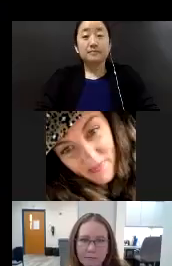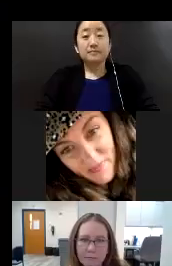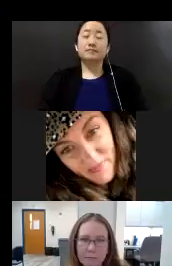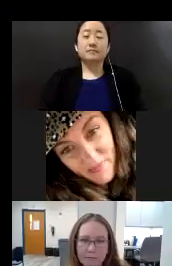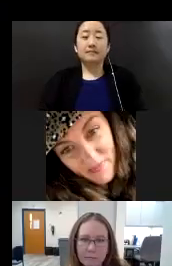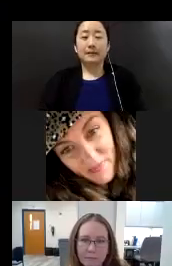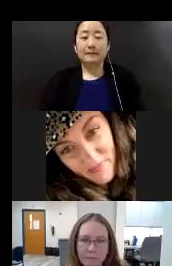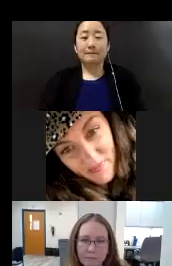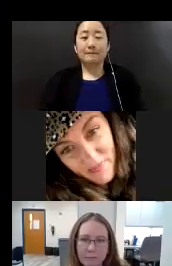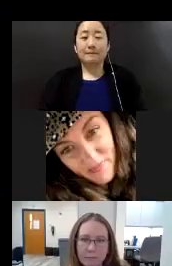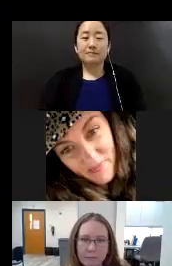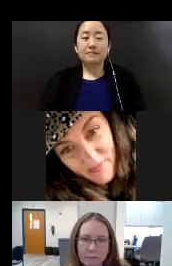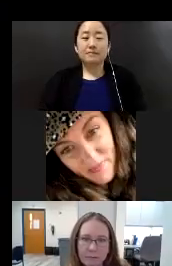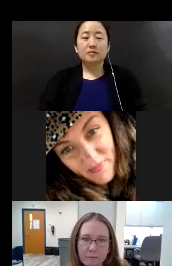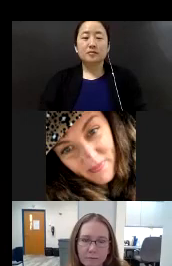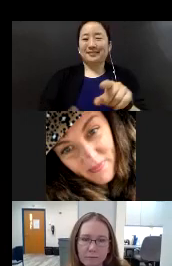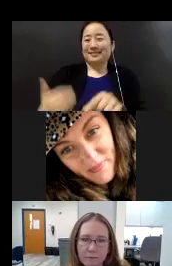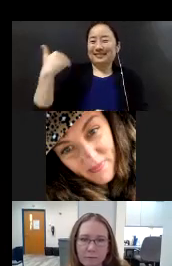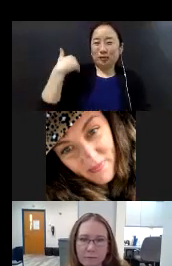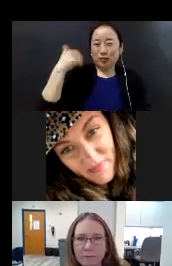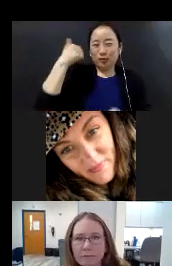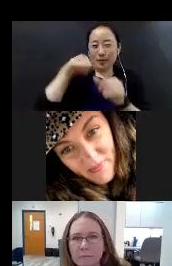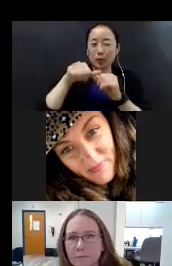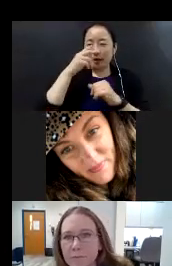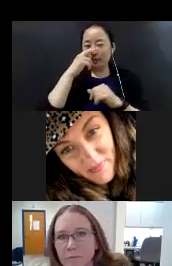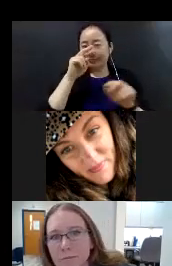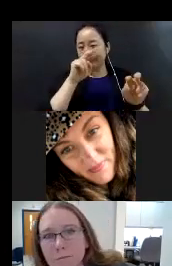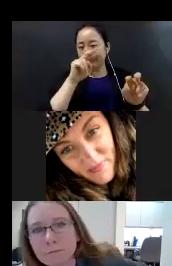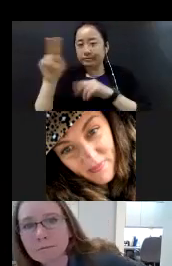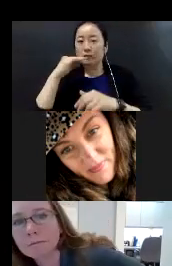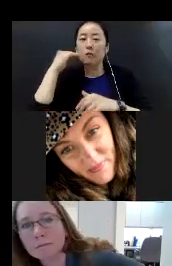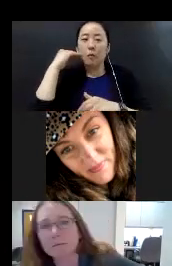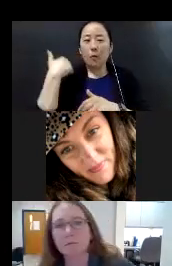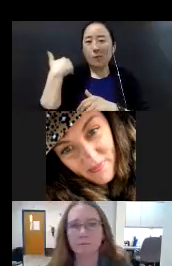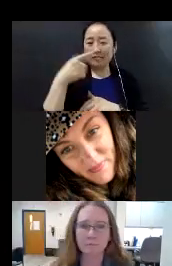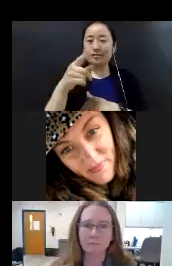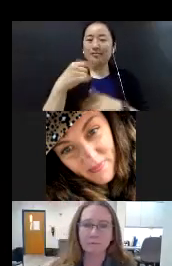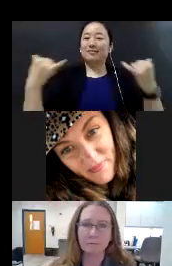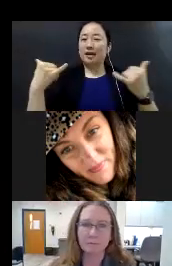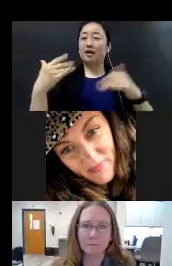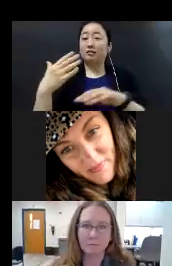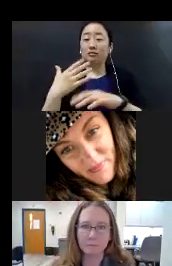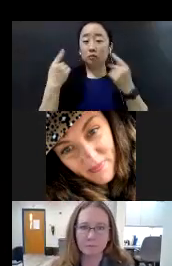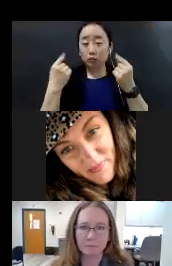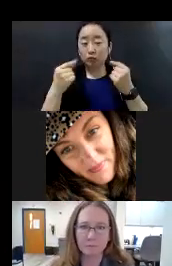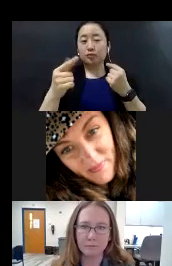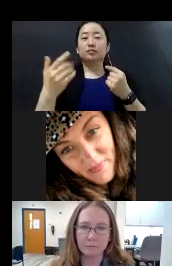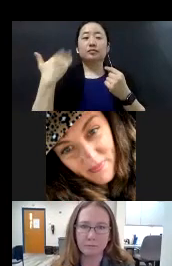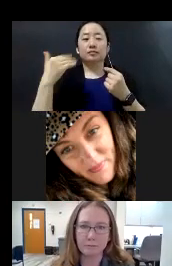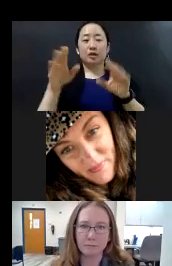SO, THIS IS THE HOME THAT WE HAD JUST SEEN, SO WE ARE SHOWING THE APPROACH. THERE WAS A DOOR HERE, AND THEY REMOVED THE DOOR TO